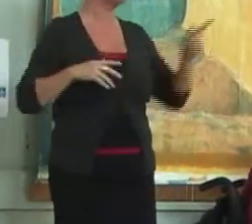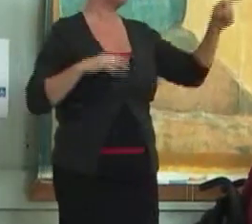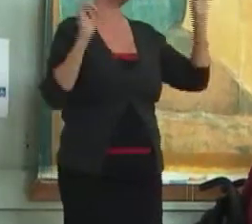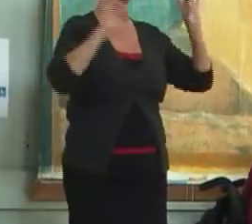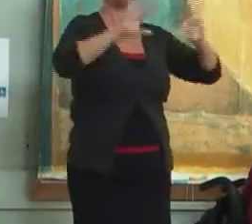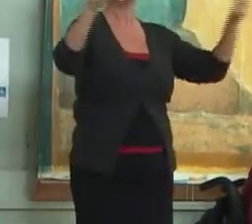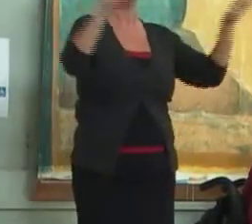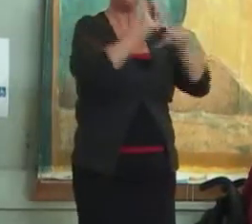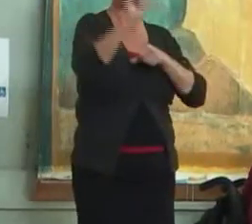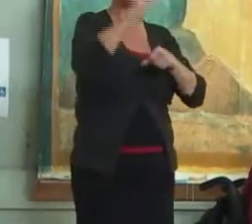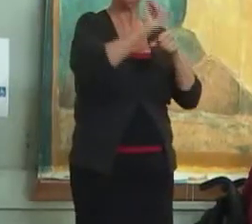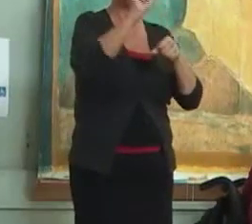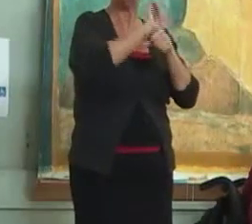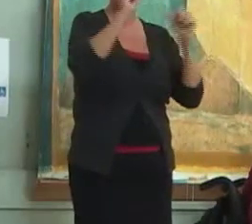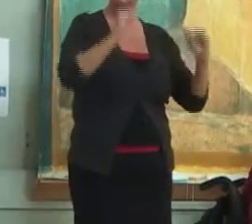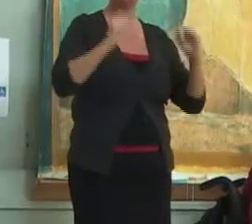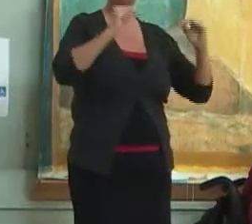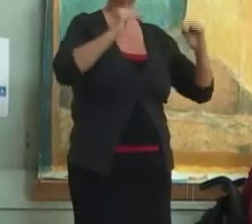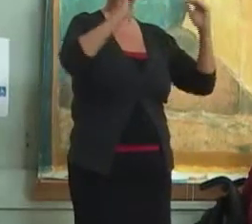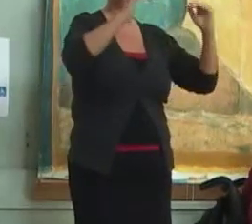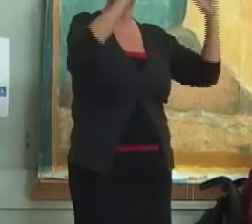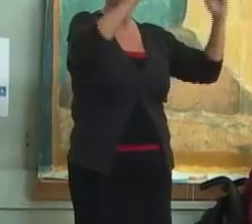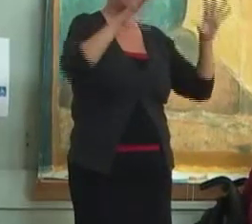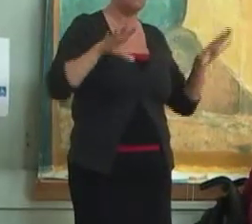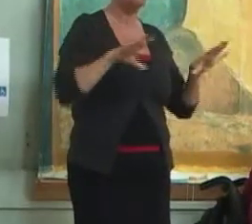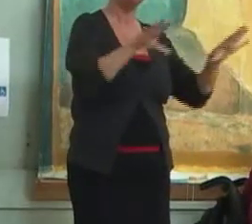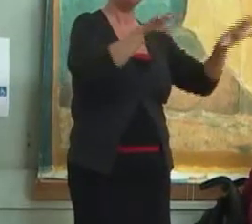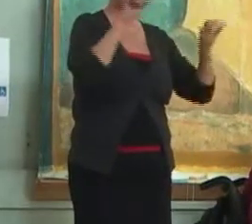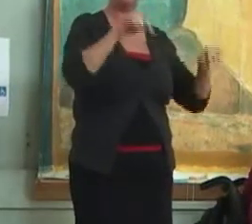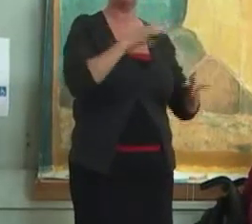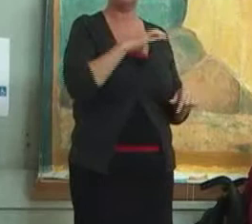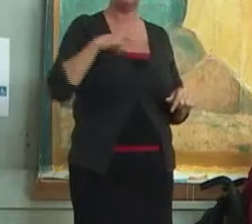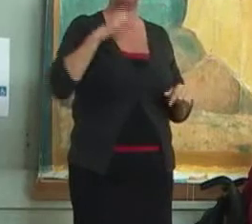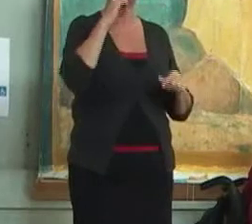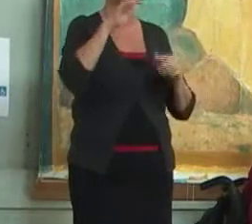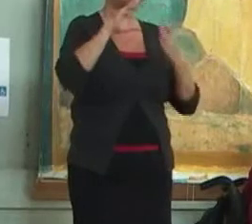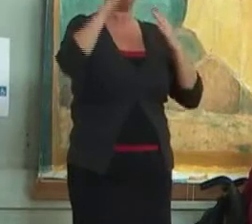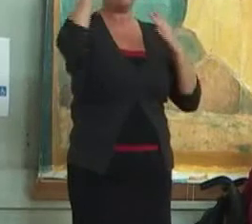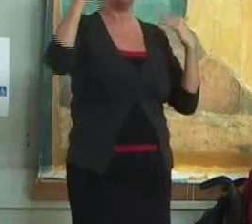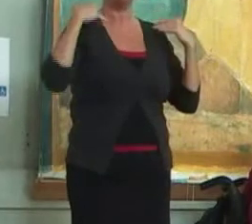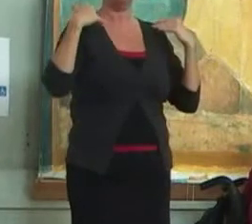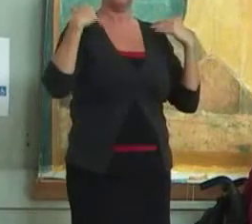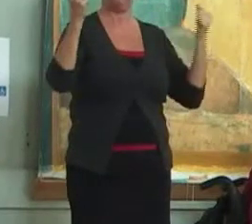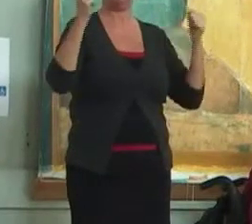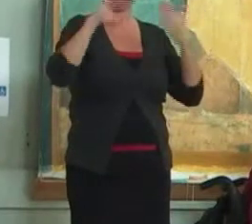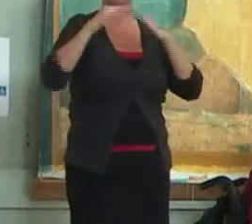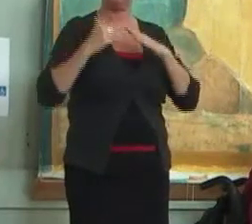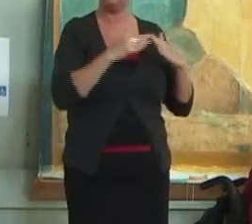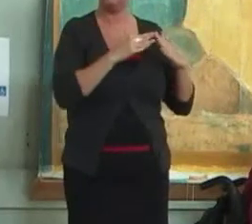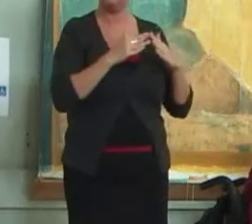in furthering the interest of the, uh, mental health community and he's been a great advisor to planning, and so forth.